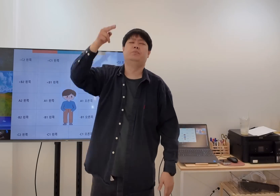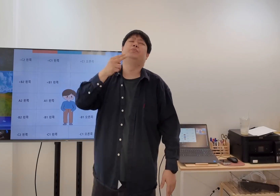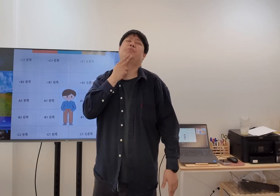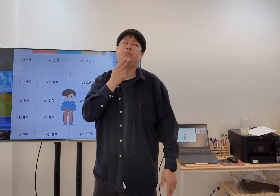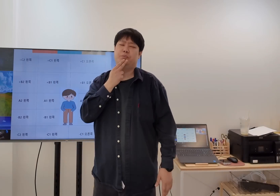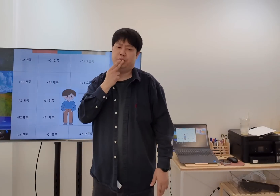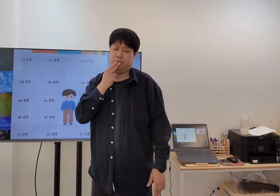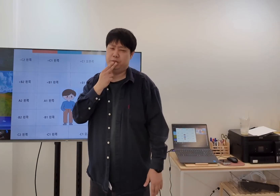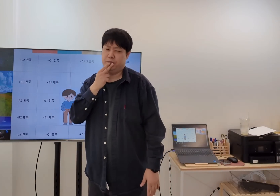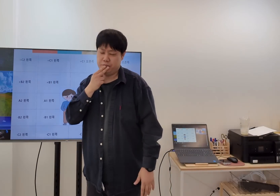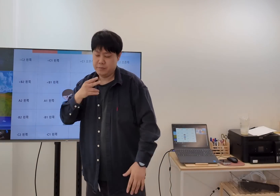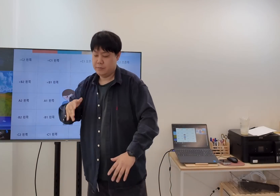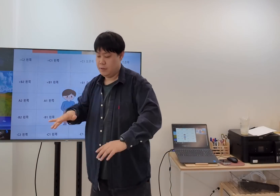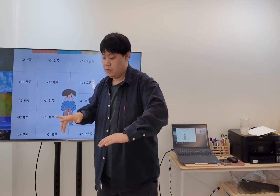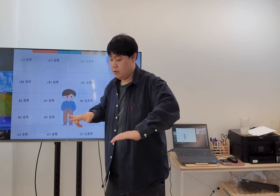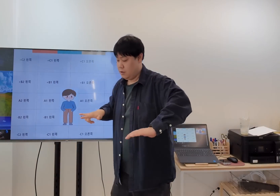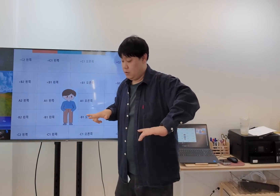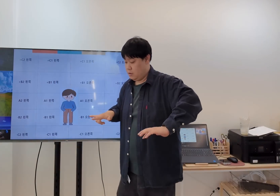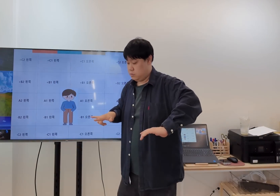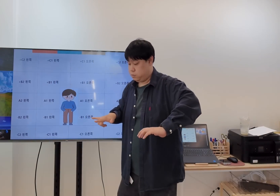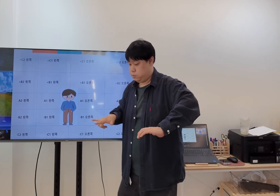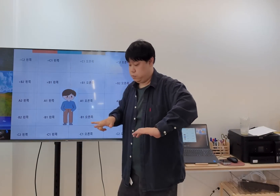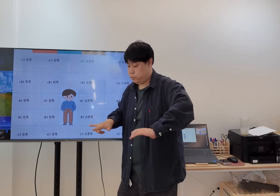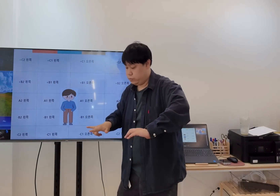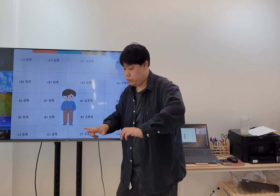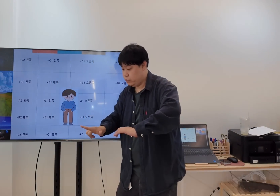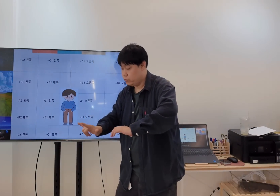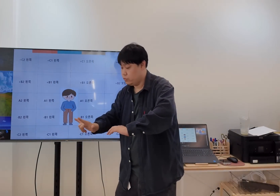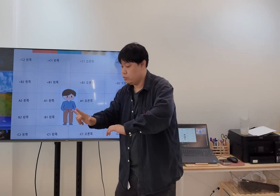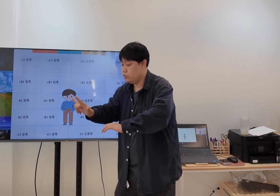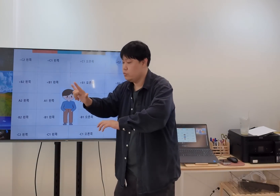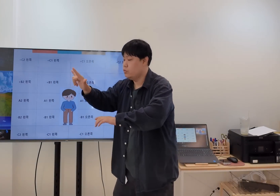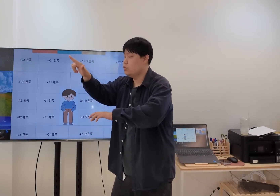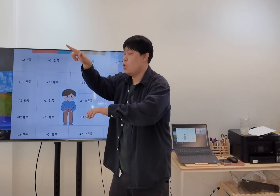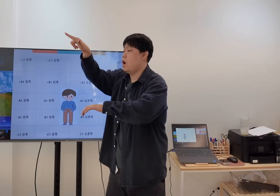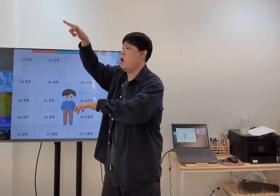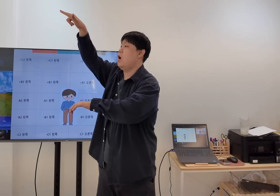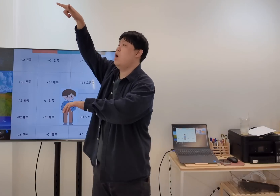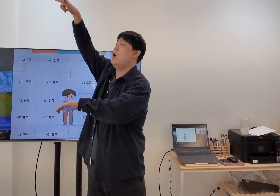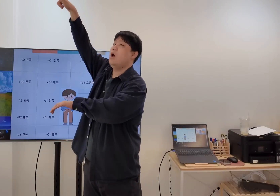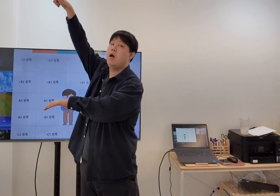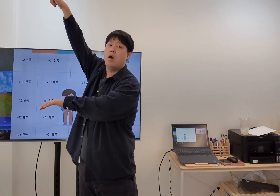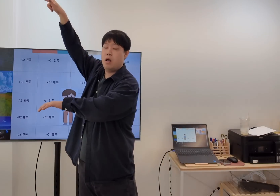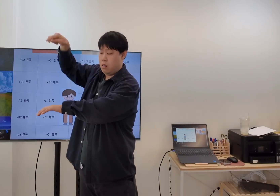impossible. The plane takes off and zombies chase me from below.